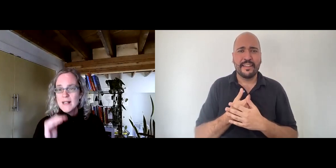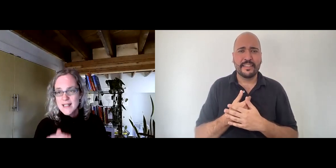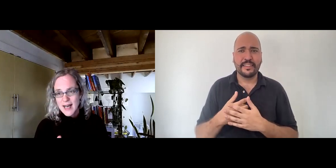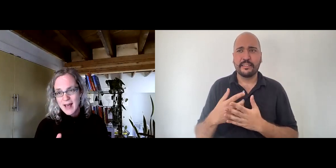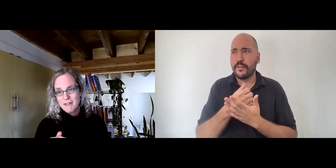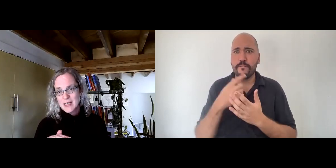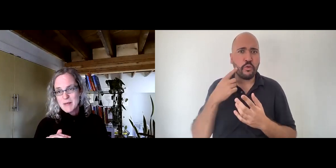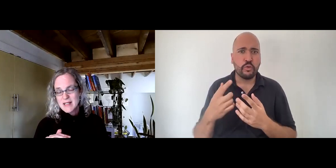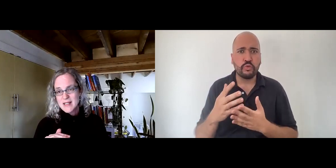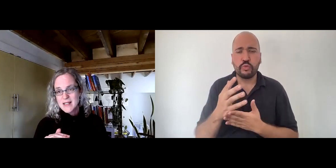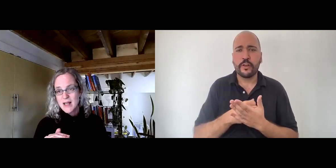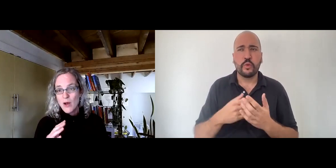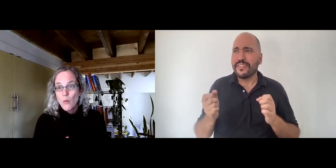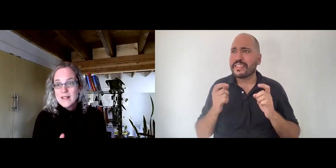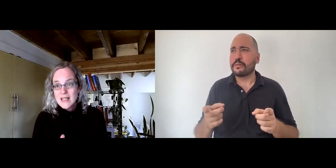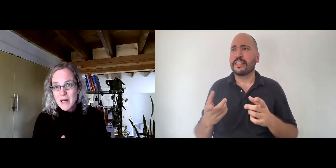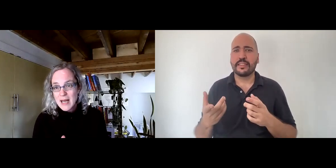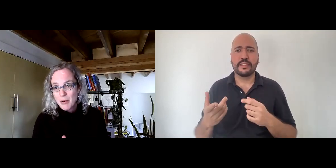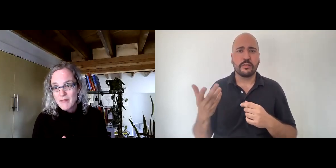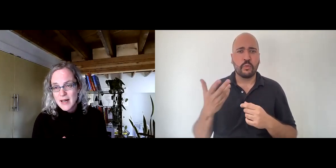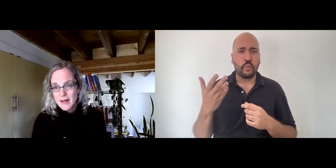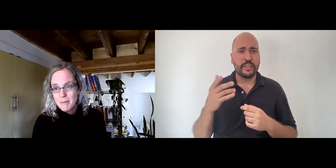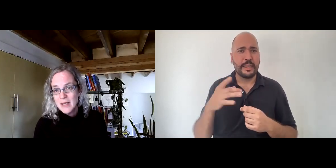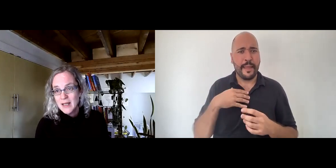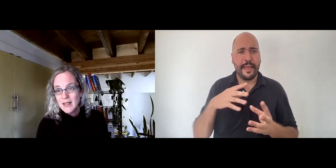What did I have for expenses? What did my net profit end up being?